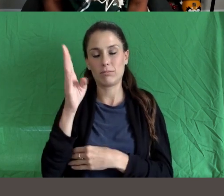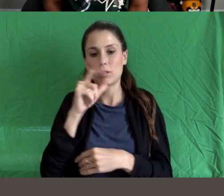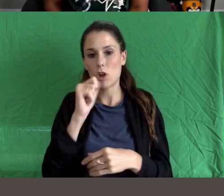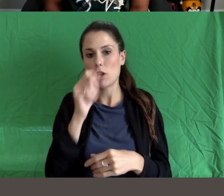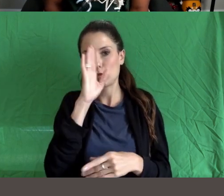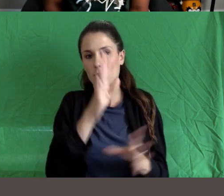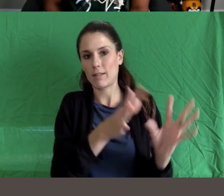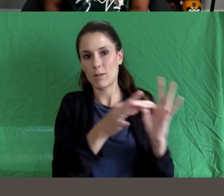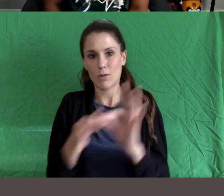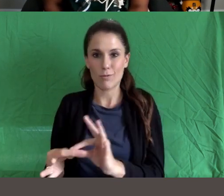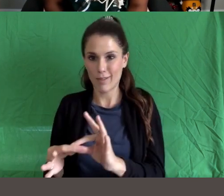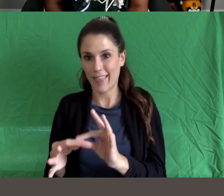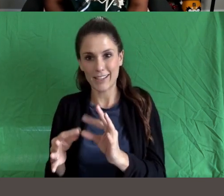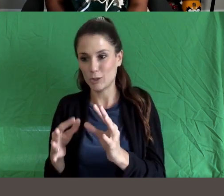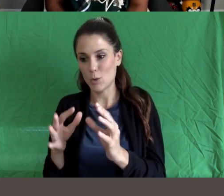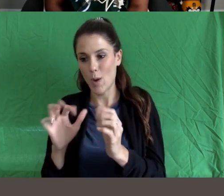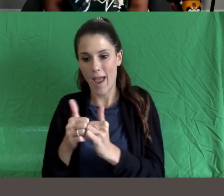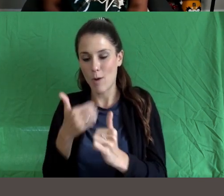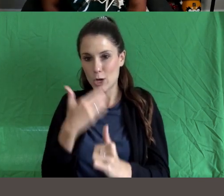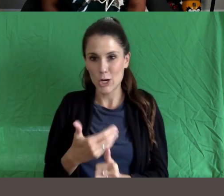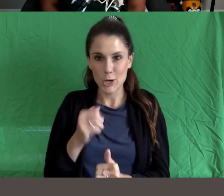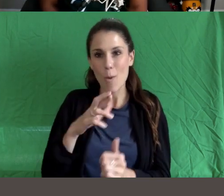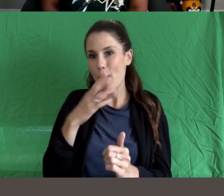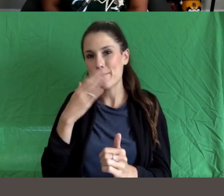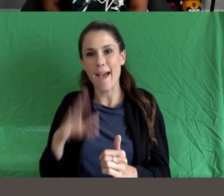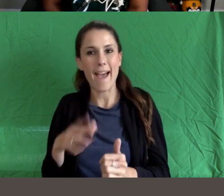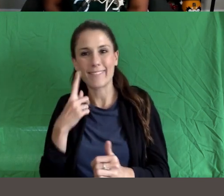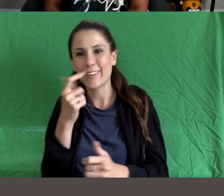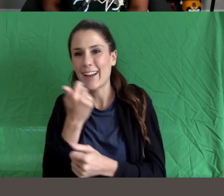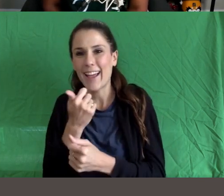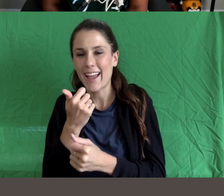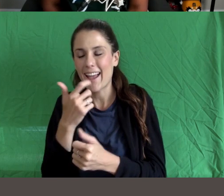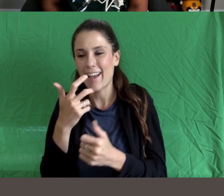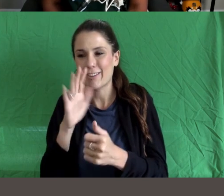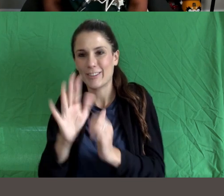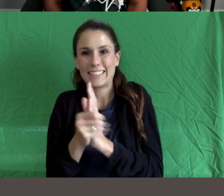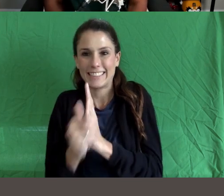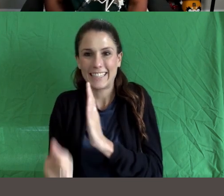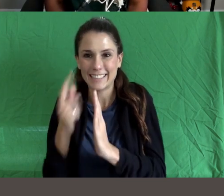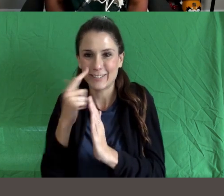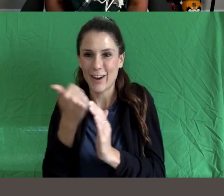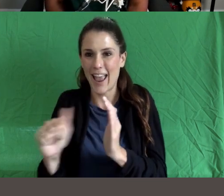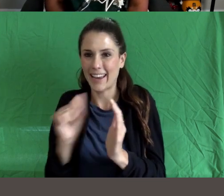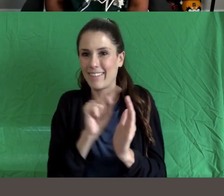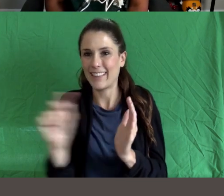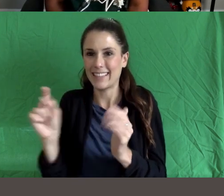correlated to how good or bad you are at any of these games. It's more of understanding the